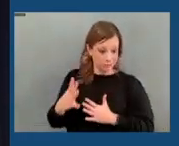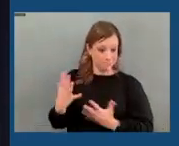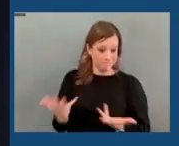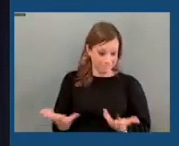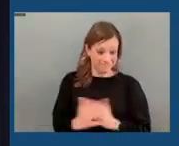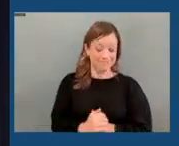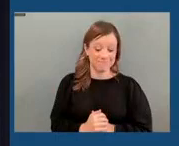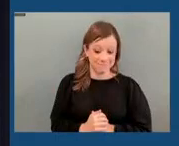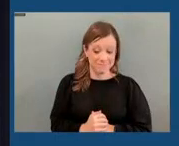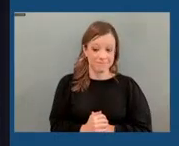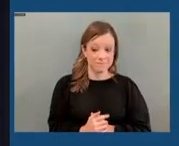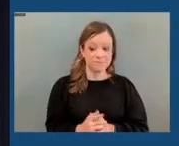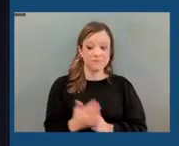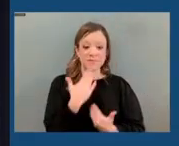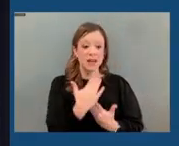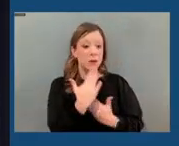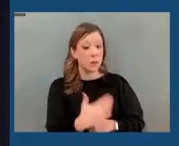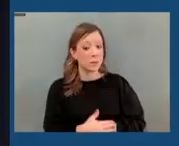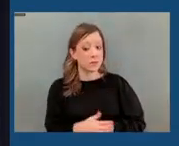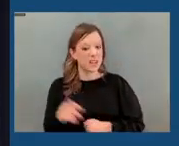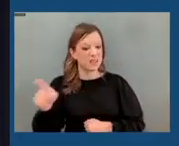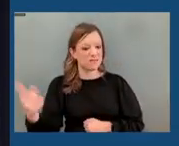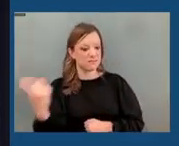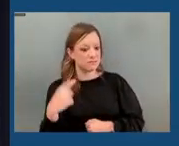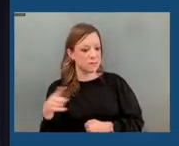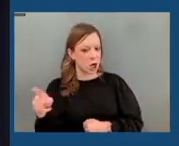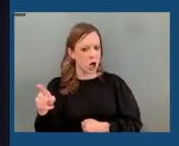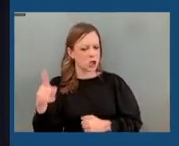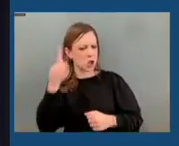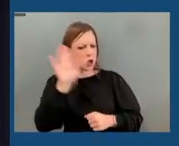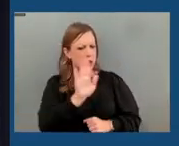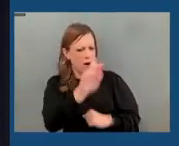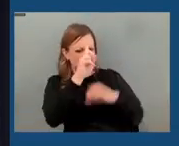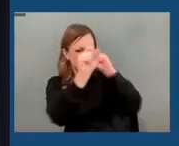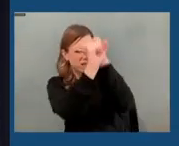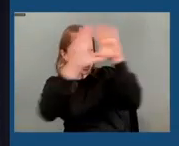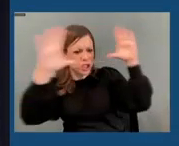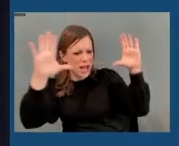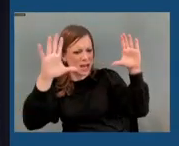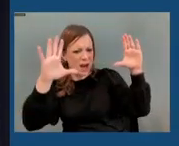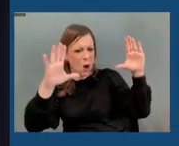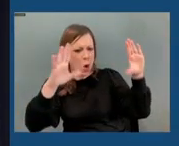Are there things that your vision, I guess? Are there things you want to change or are there things you want to do differently?